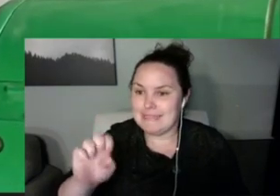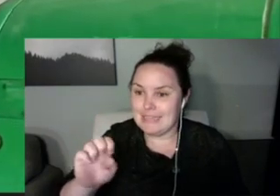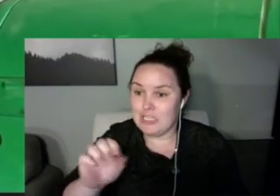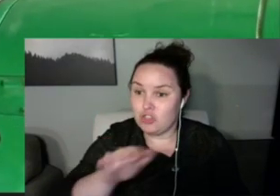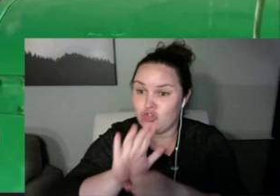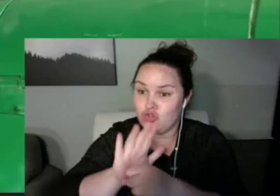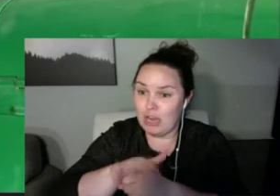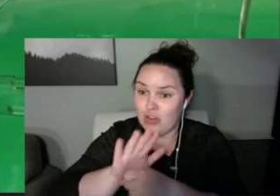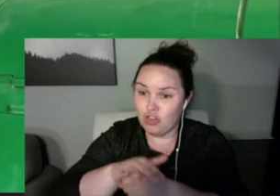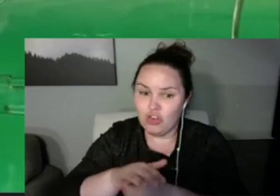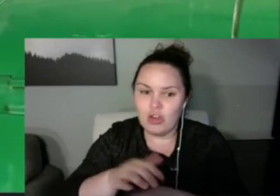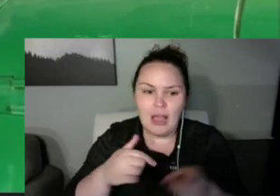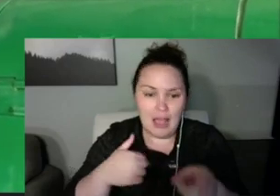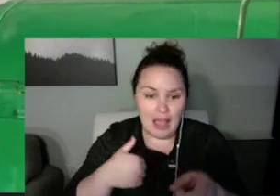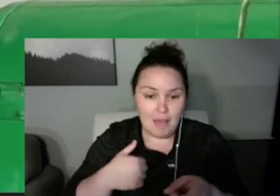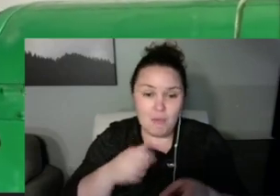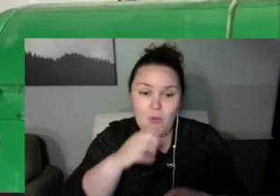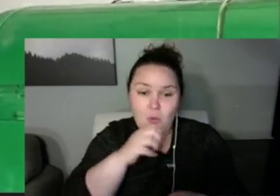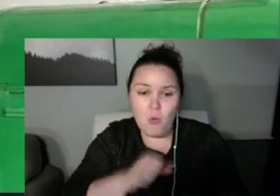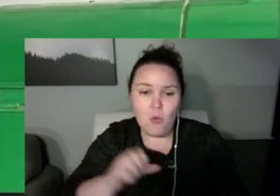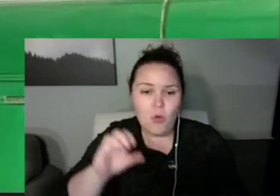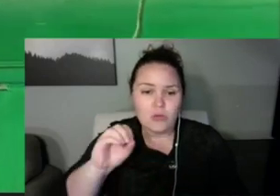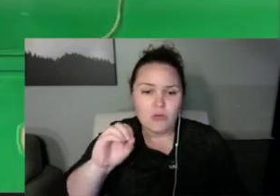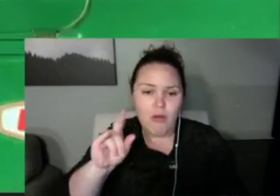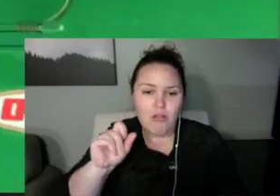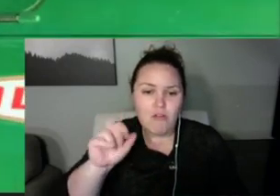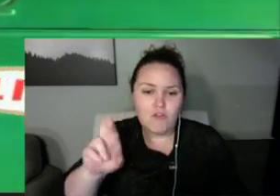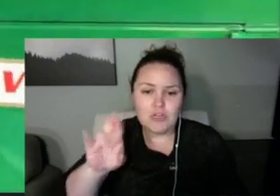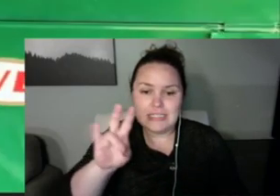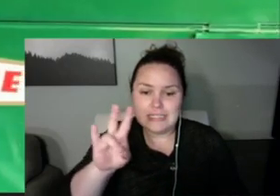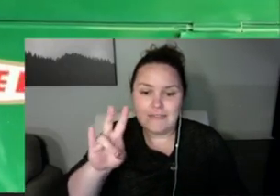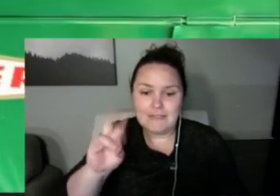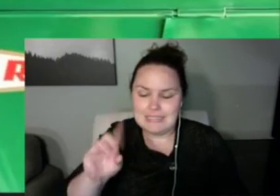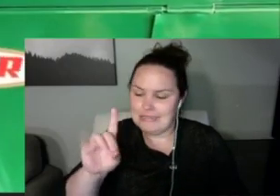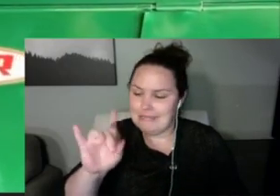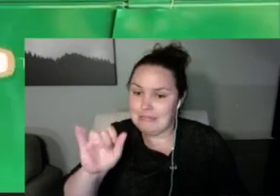And right here I'm sitting on Oliver 770 diesel.